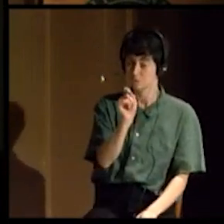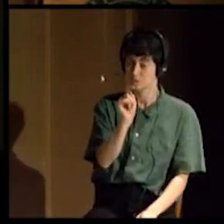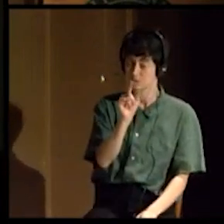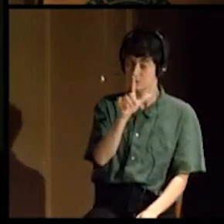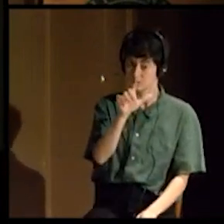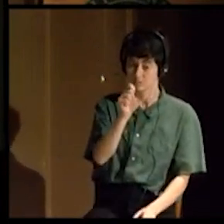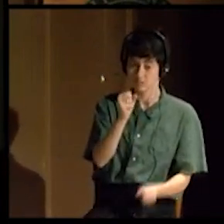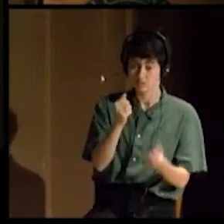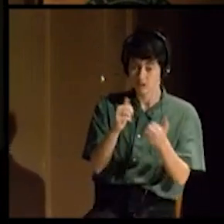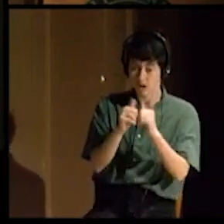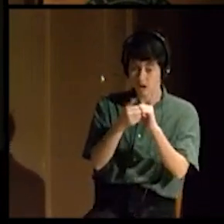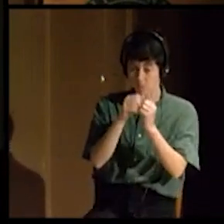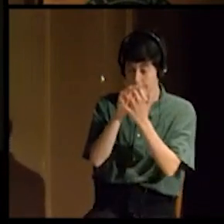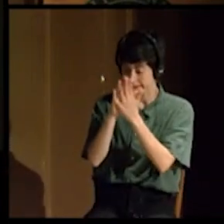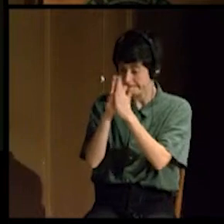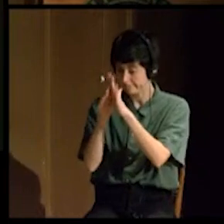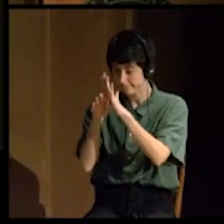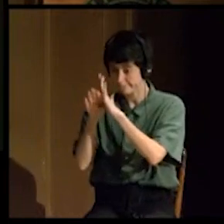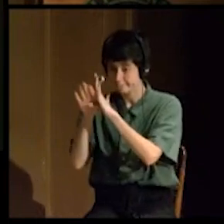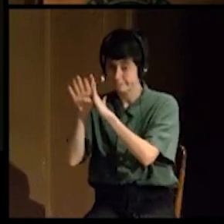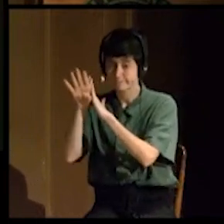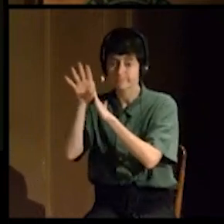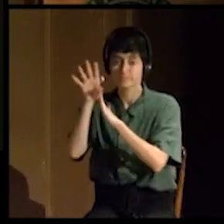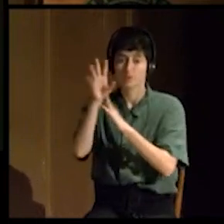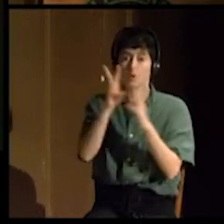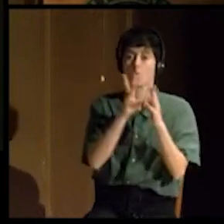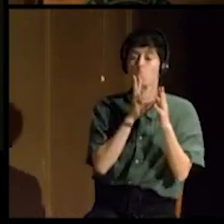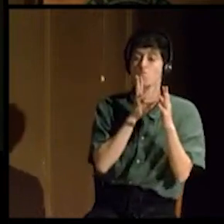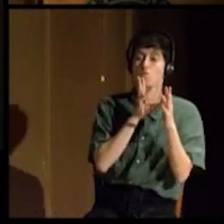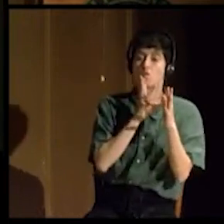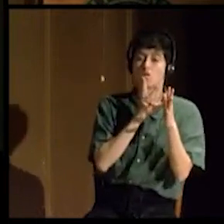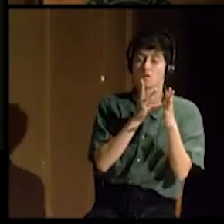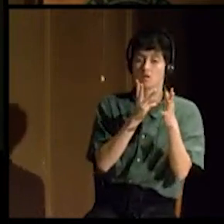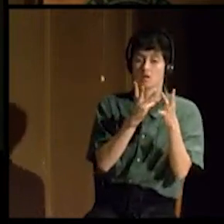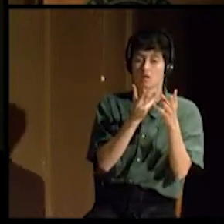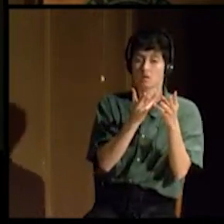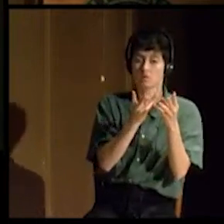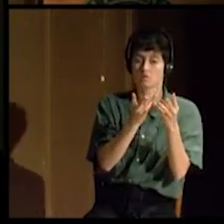And so that's how we get this huge range in composition. But the rest of the talk, I wanna explain to you how,